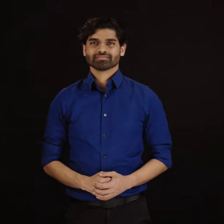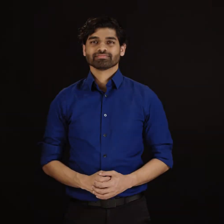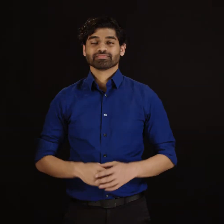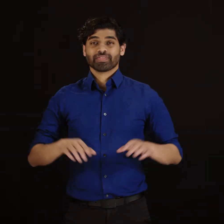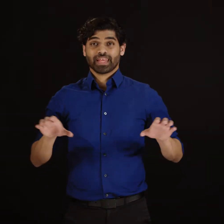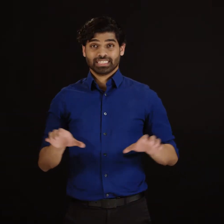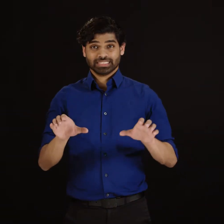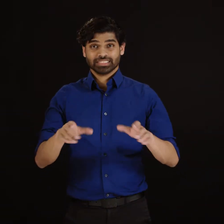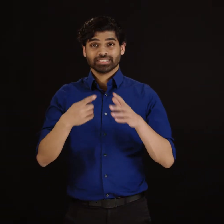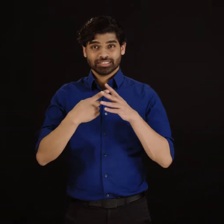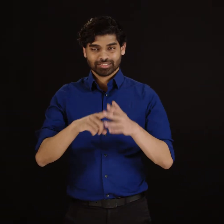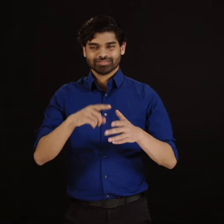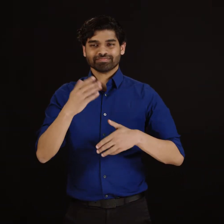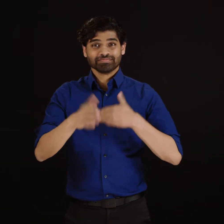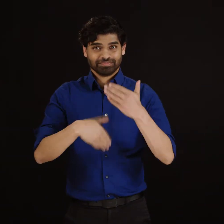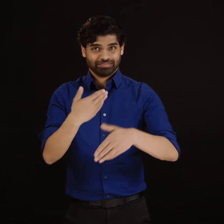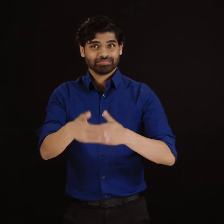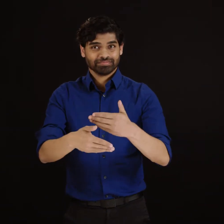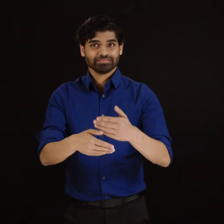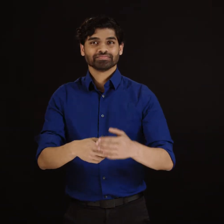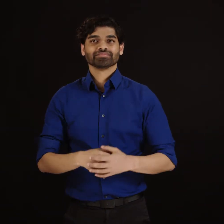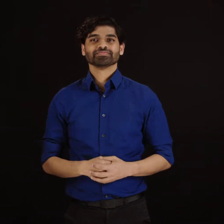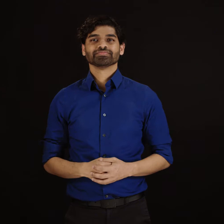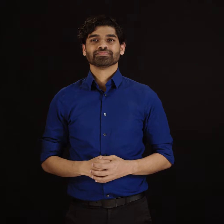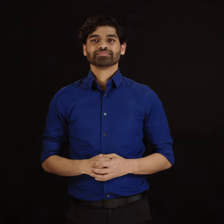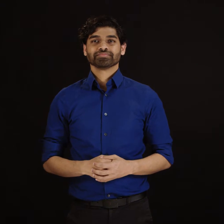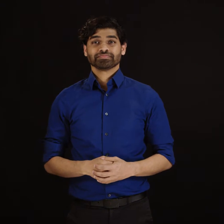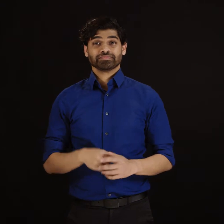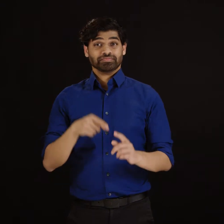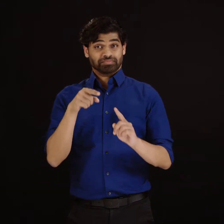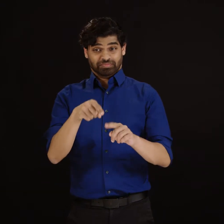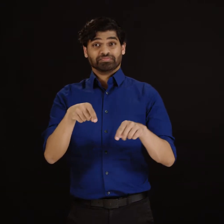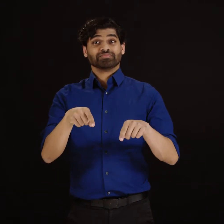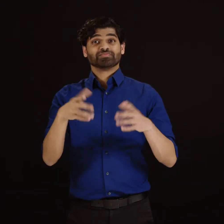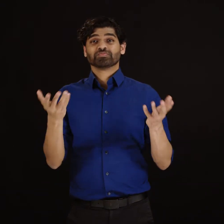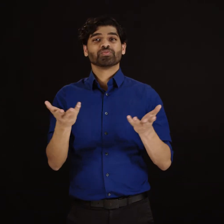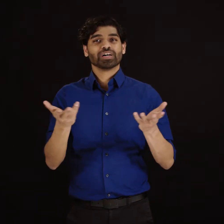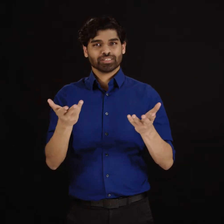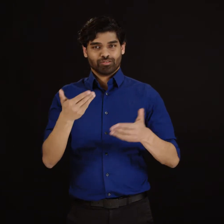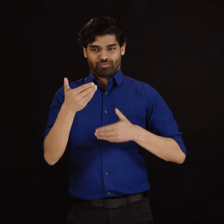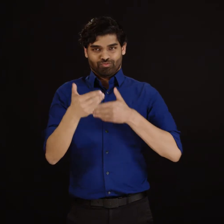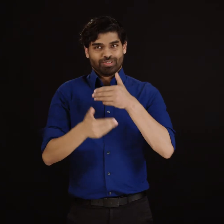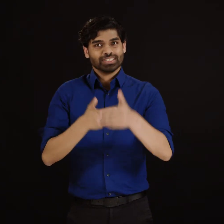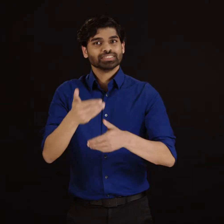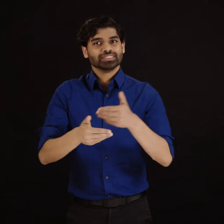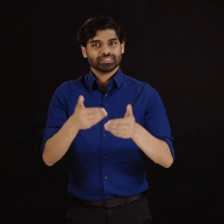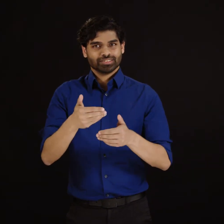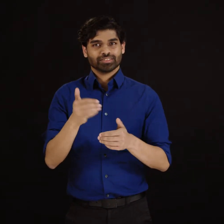An Activation is the process of connecting a device and an applicable SIM card to a